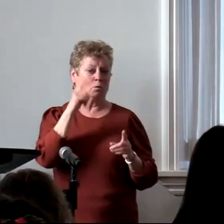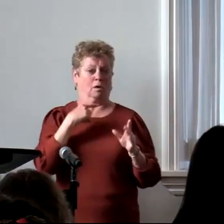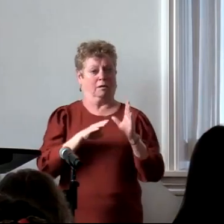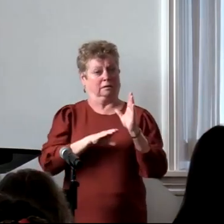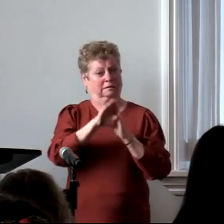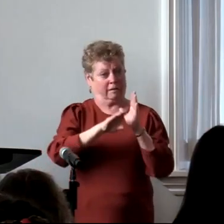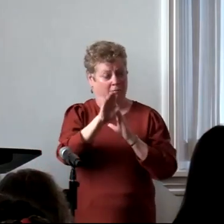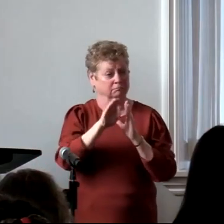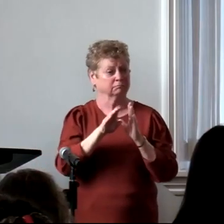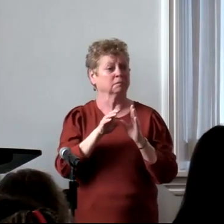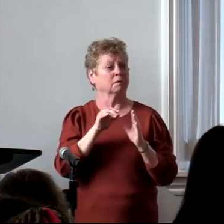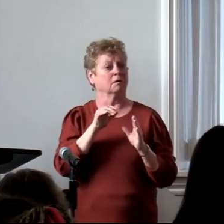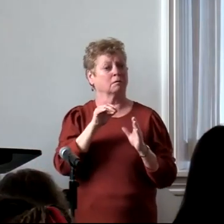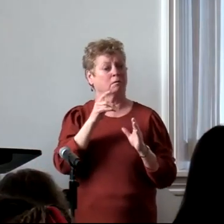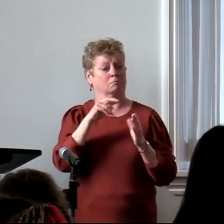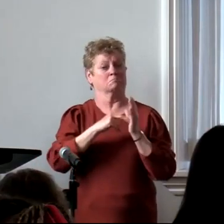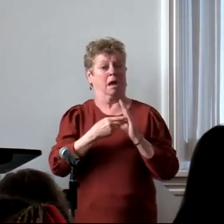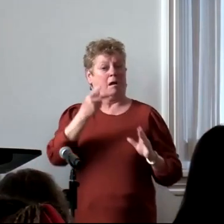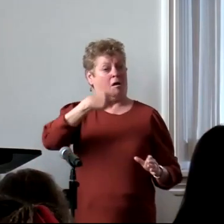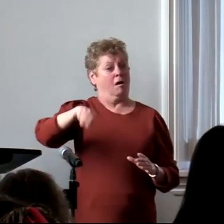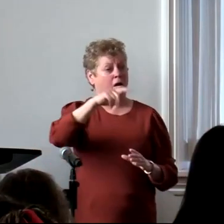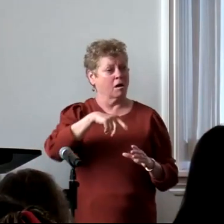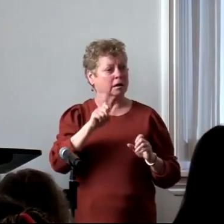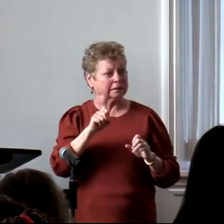when developed will allow all of us to better monitor the progress